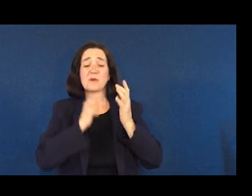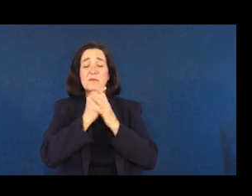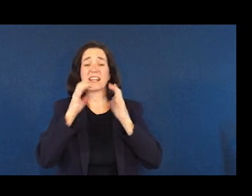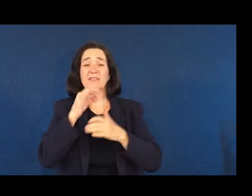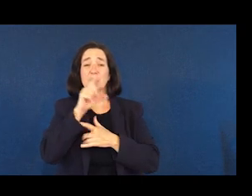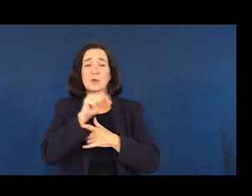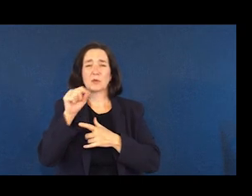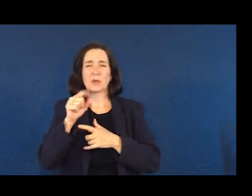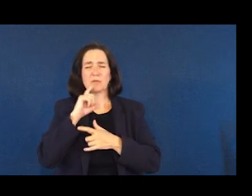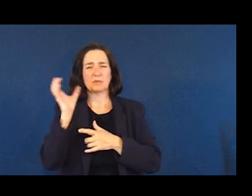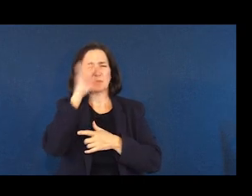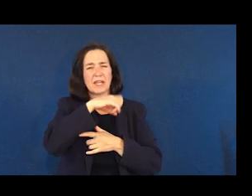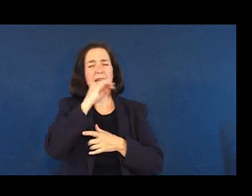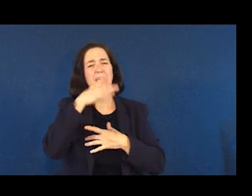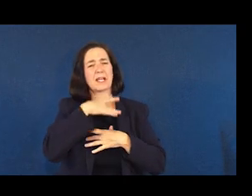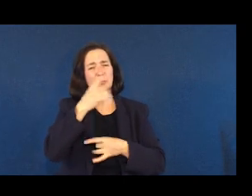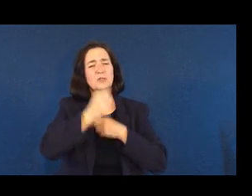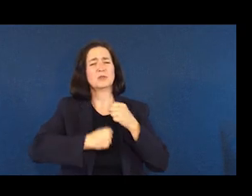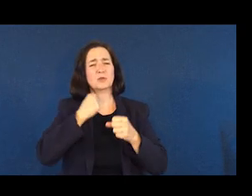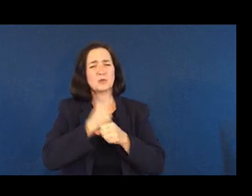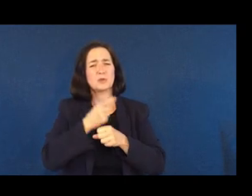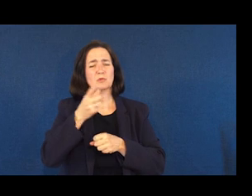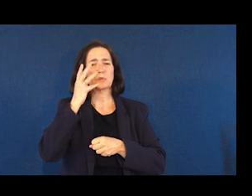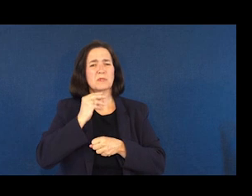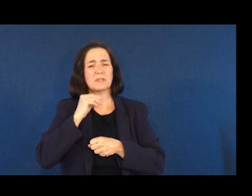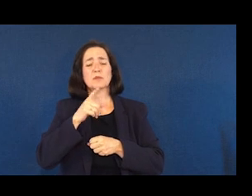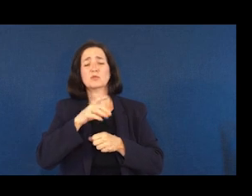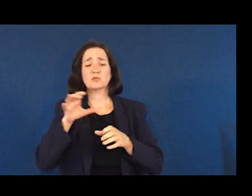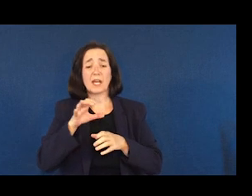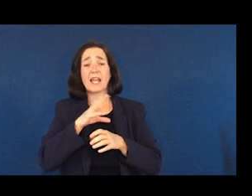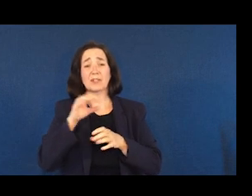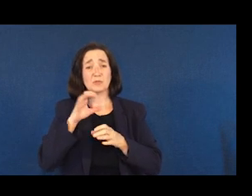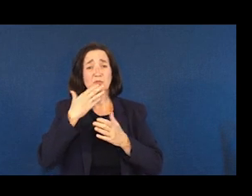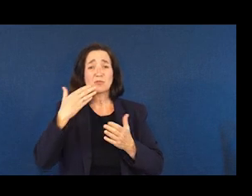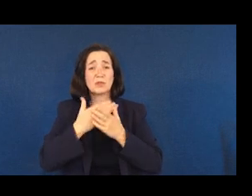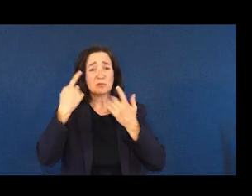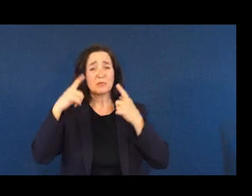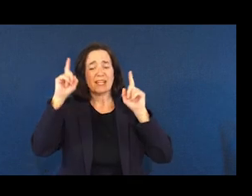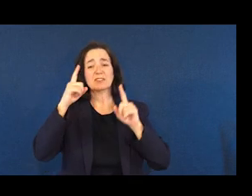What an unusual and interesting year you've had, and you have done it, and done it well. On behalf of the University Advisement Center,